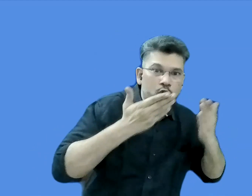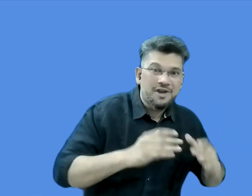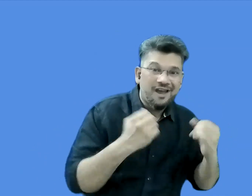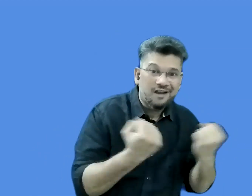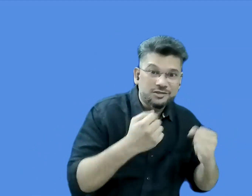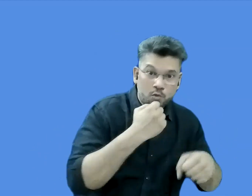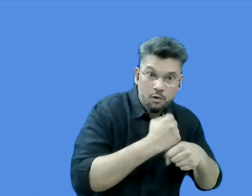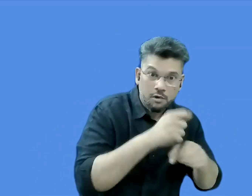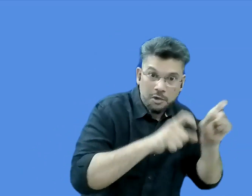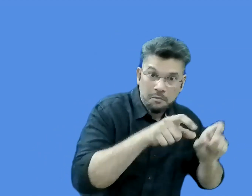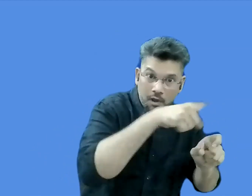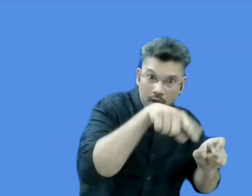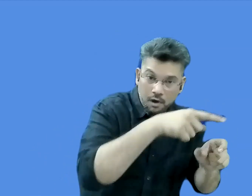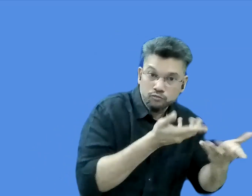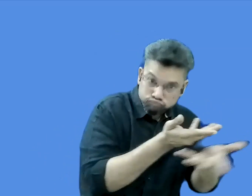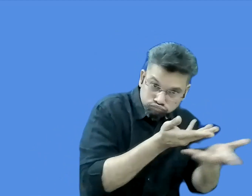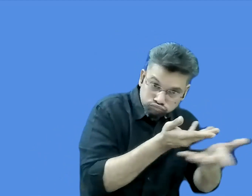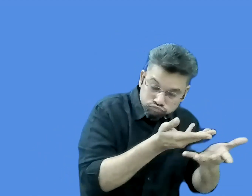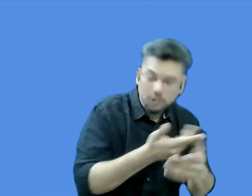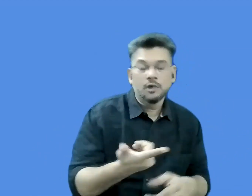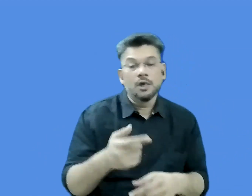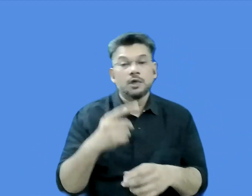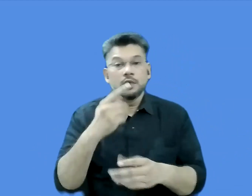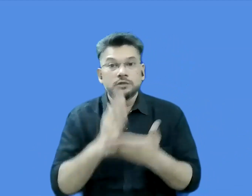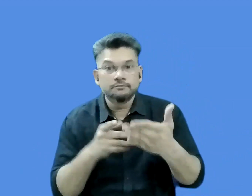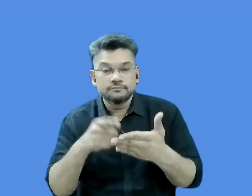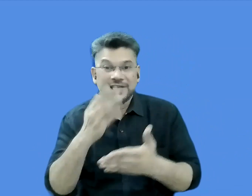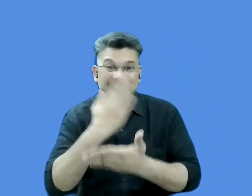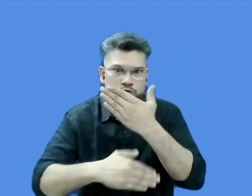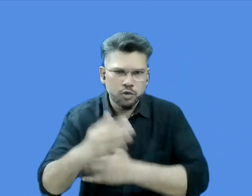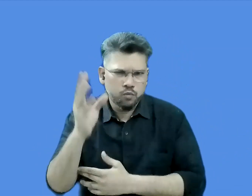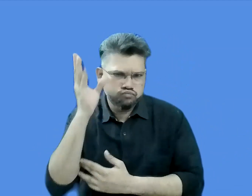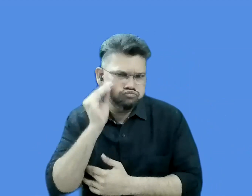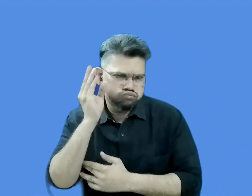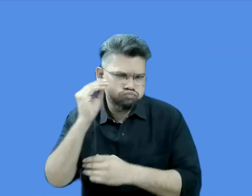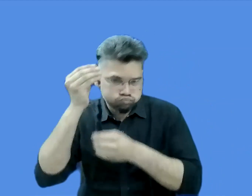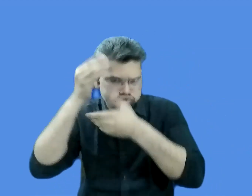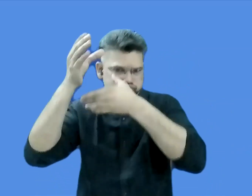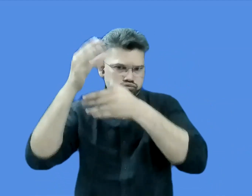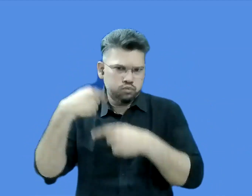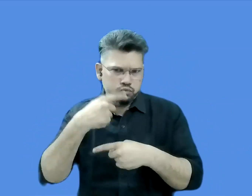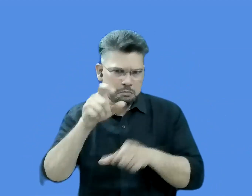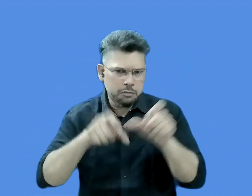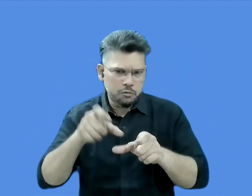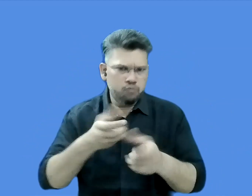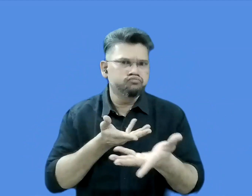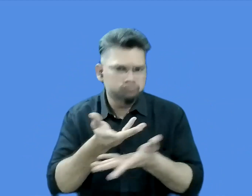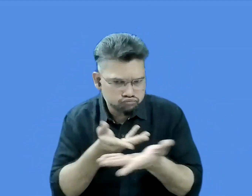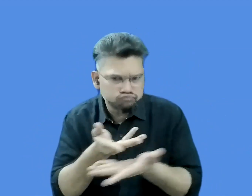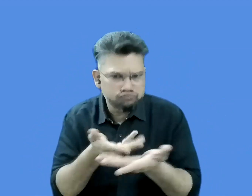some tools have been consulted with actors, that is working with humanitarian action, some consultation, it has been with